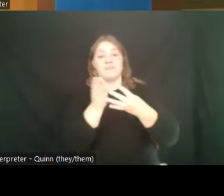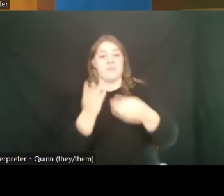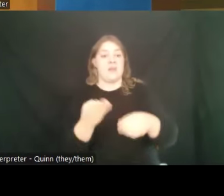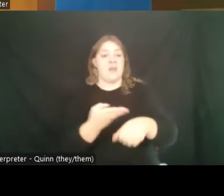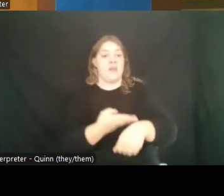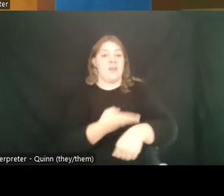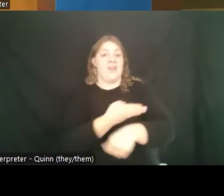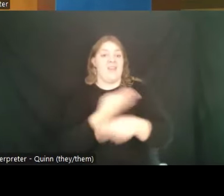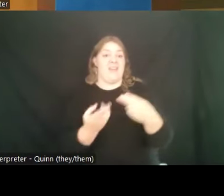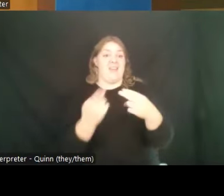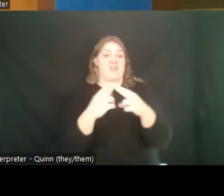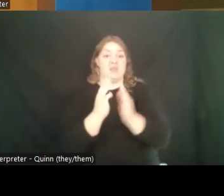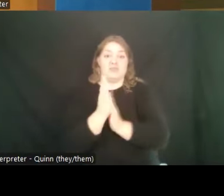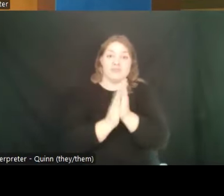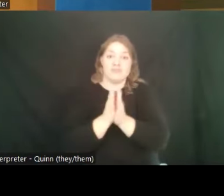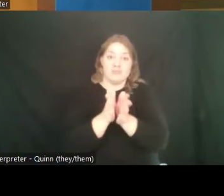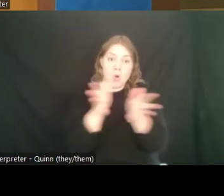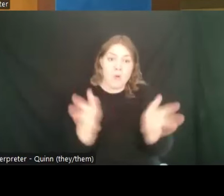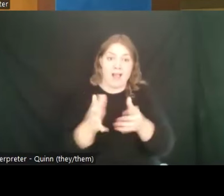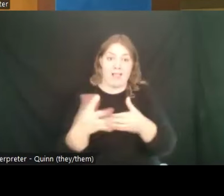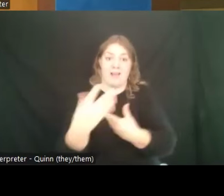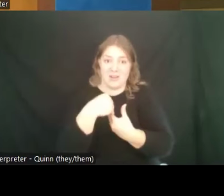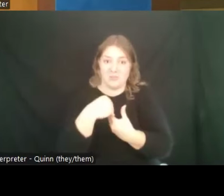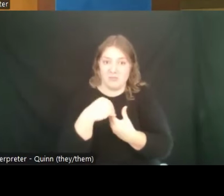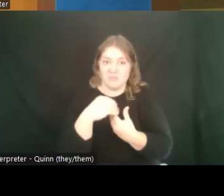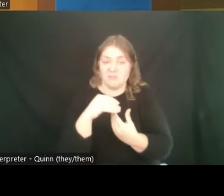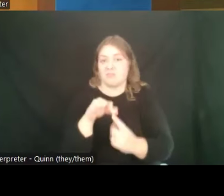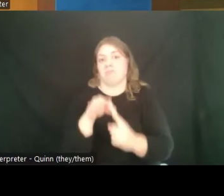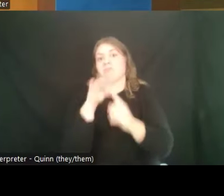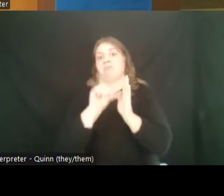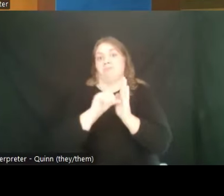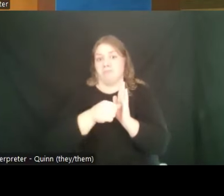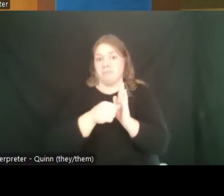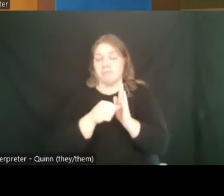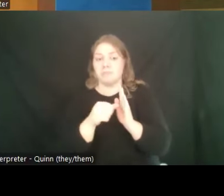wanted to highlight really quick um and here we wanted to say that when individuals feel